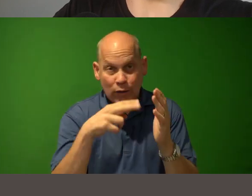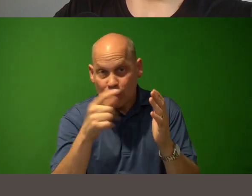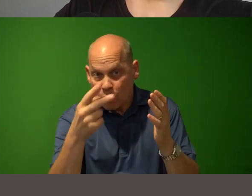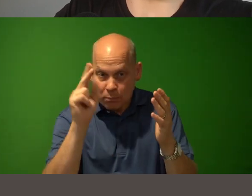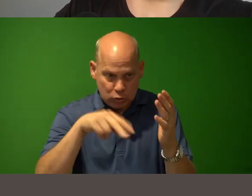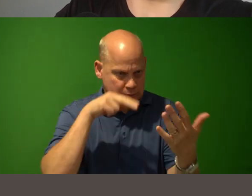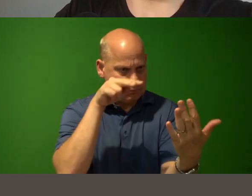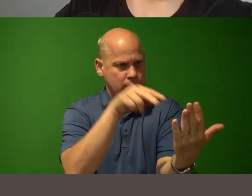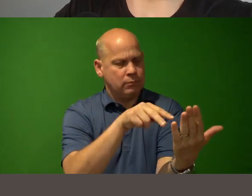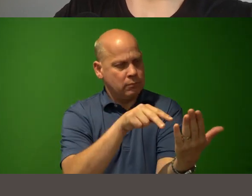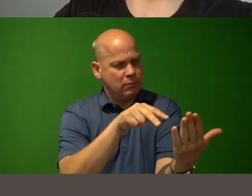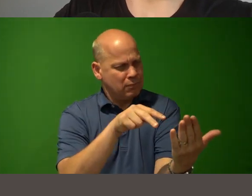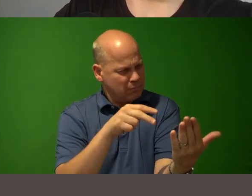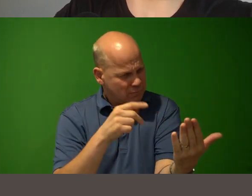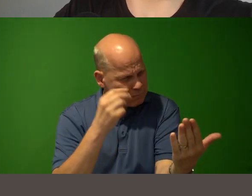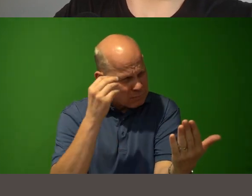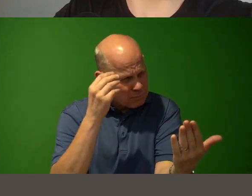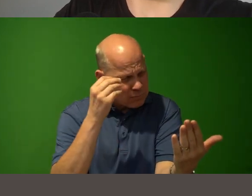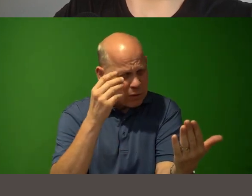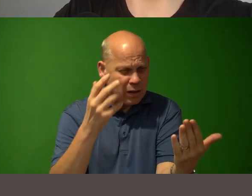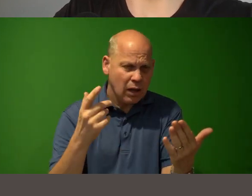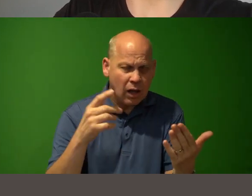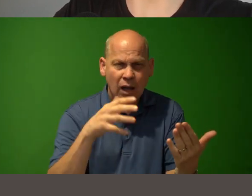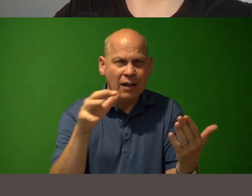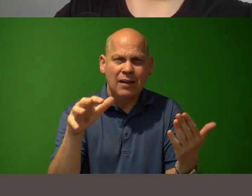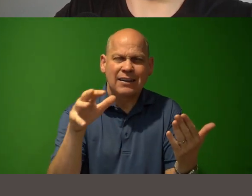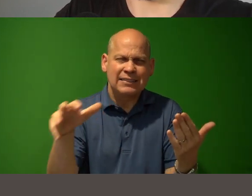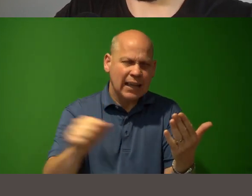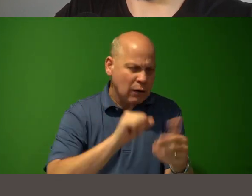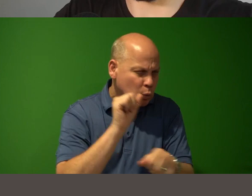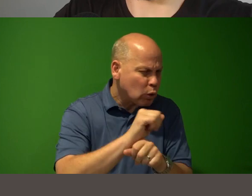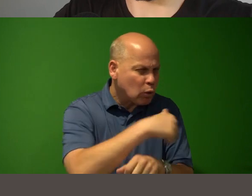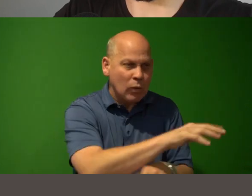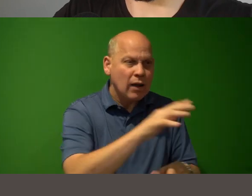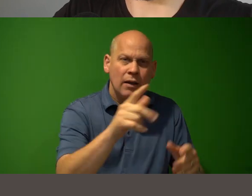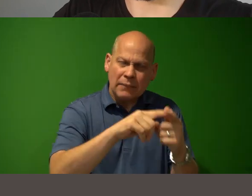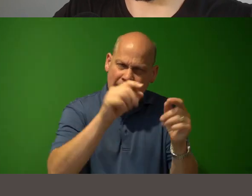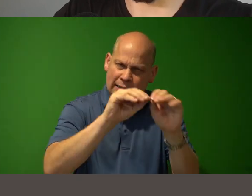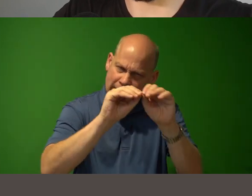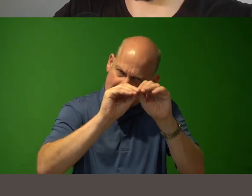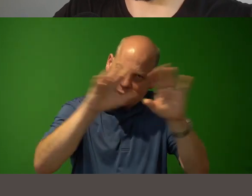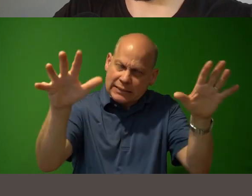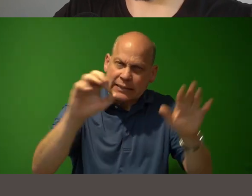or the person to do extra work than they have to. Take the work away from them and be explicit in your content.